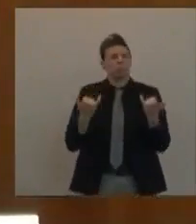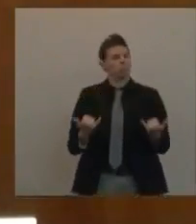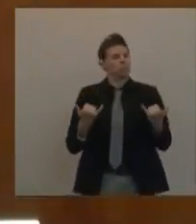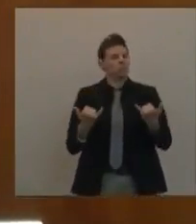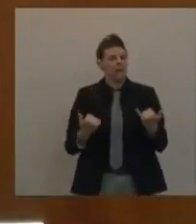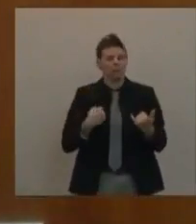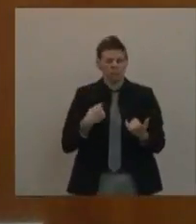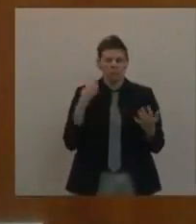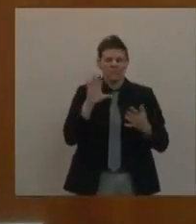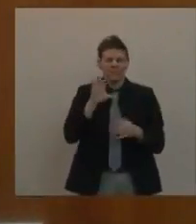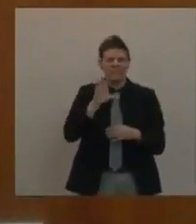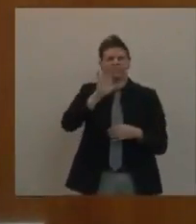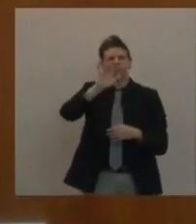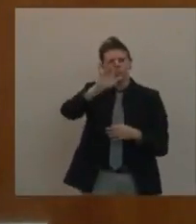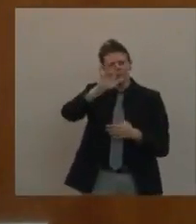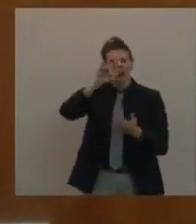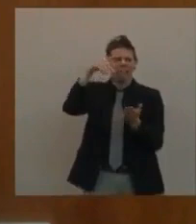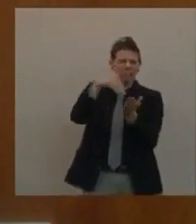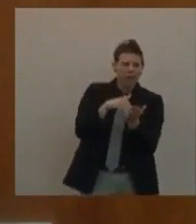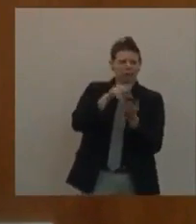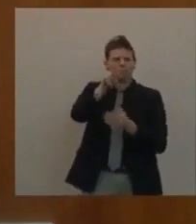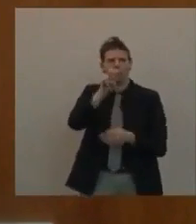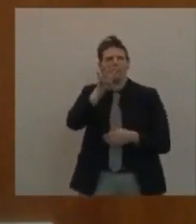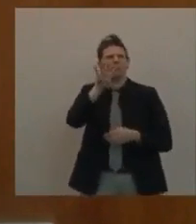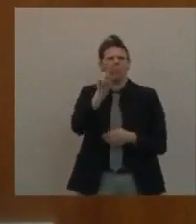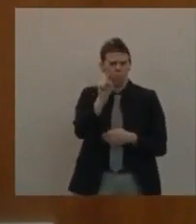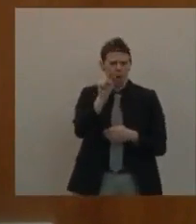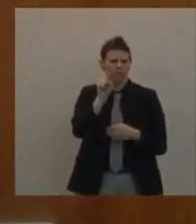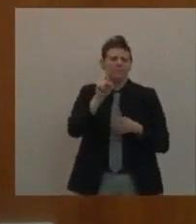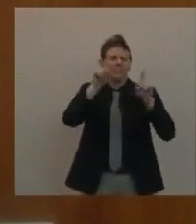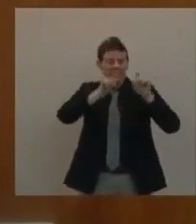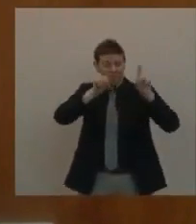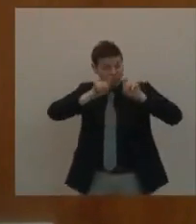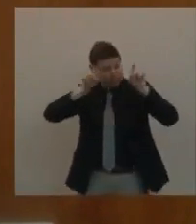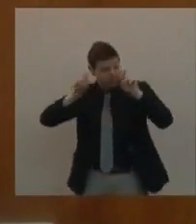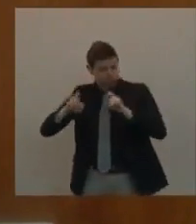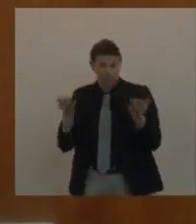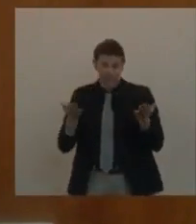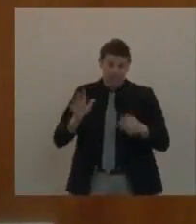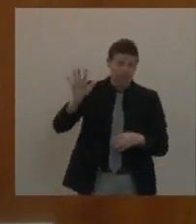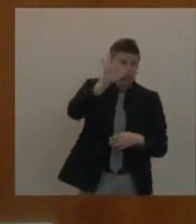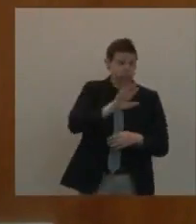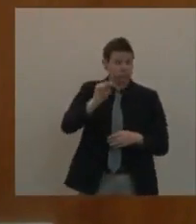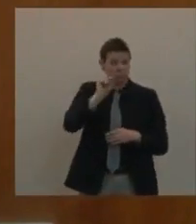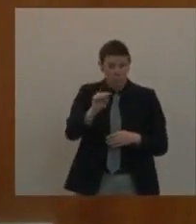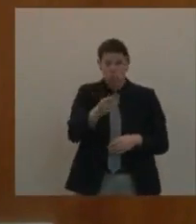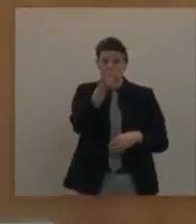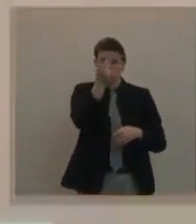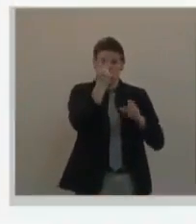THANK YOU. GOOD AFTERNOON, EVERYONE.